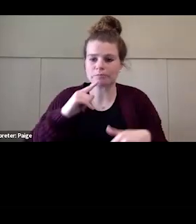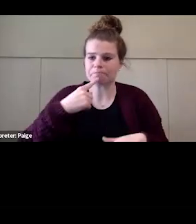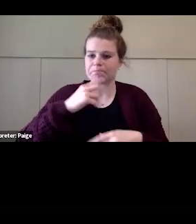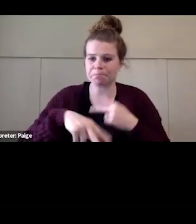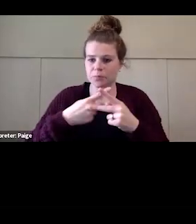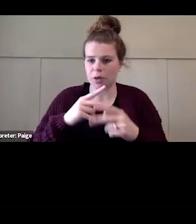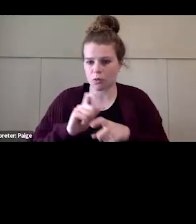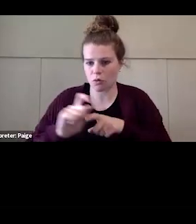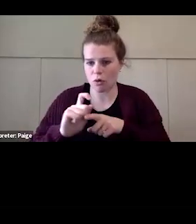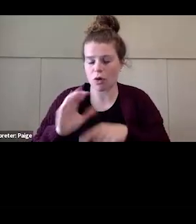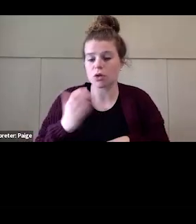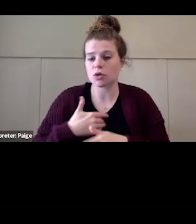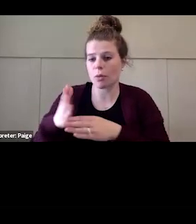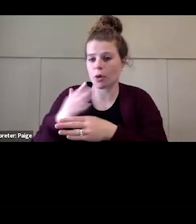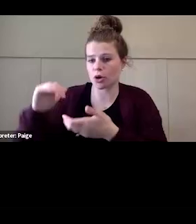So our partners in law enforcement are there